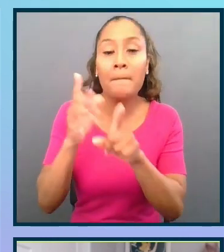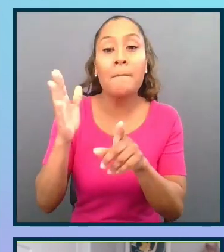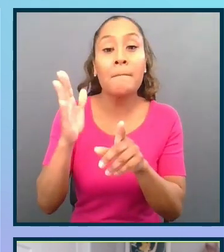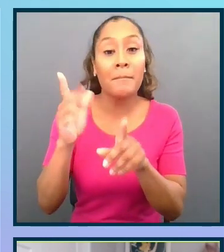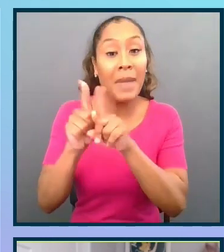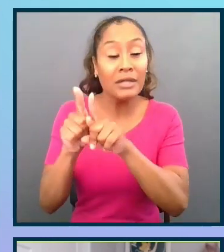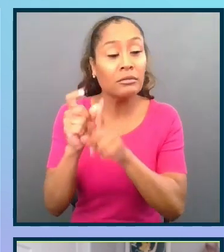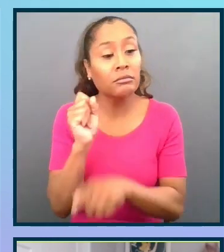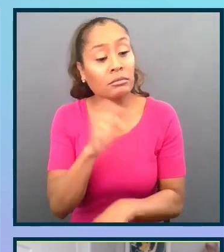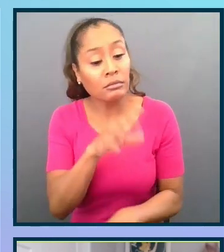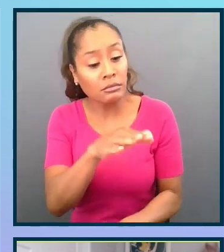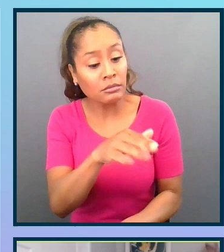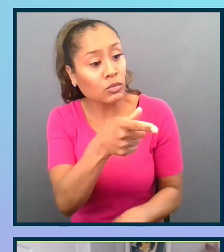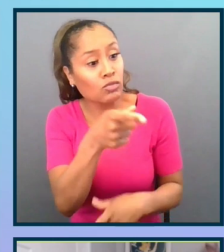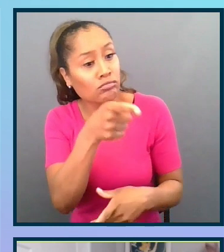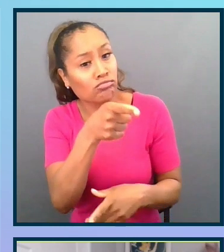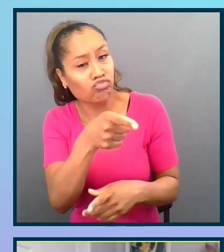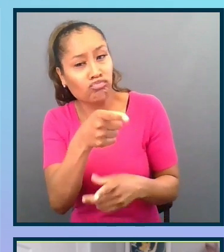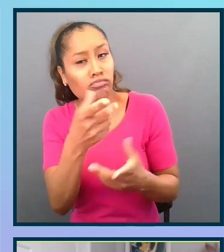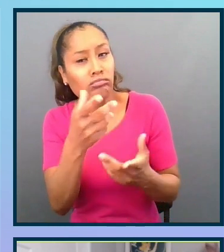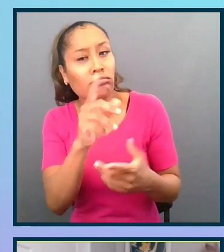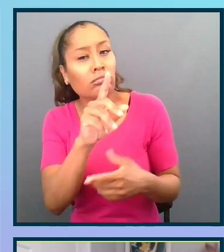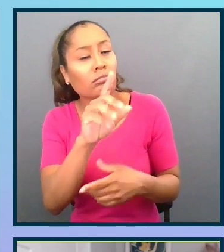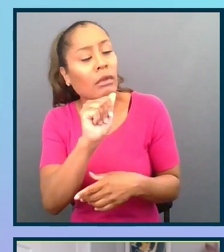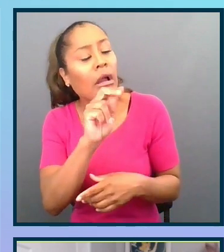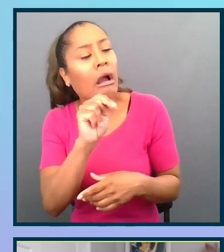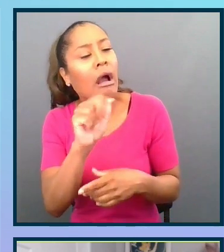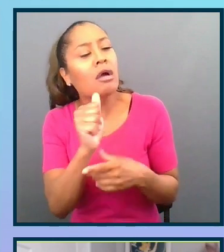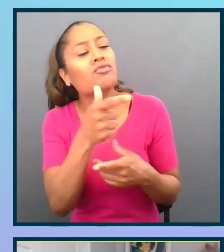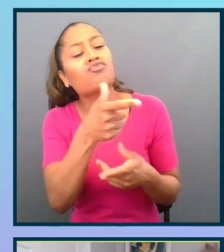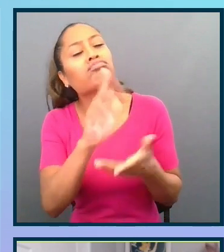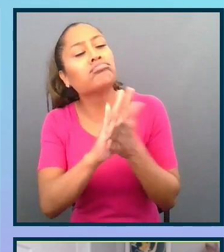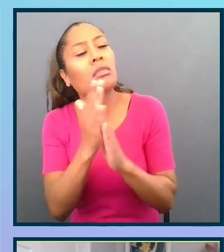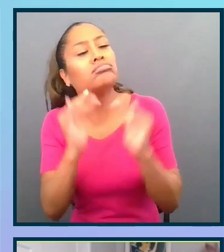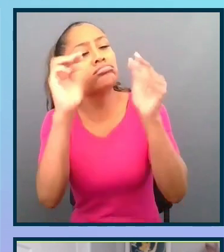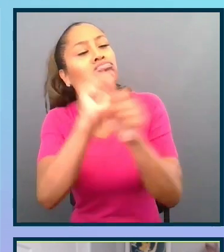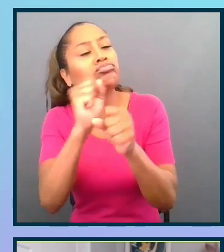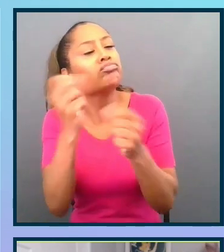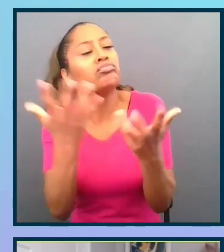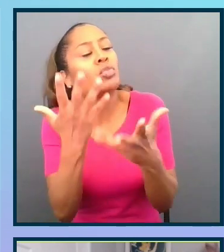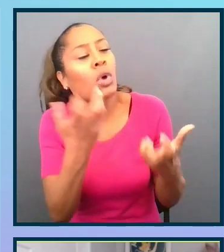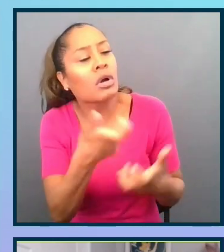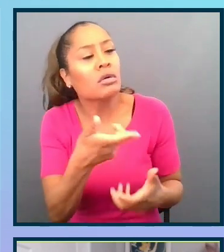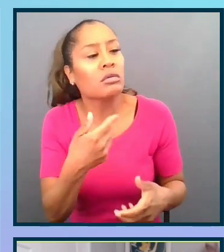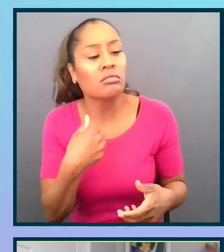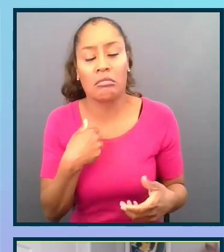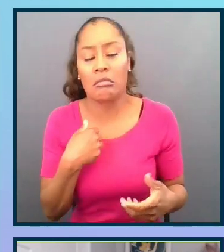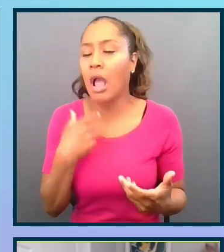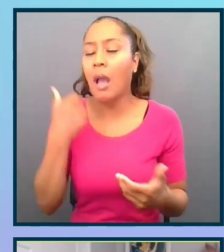how I wanted to advance it's my career? And at the time I had said something along the lines of,